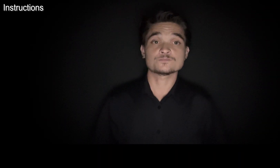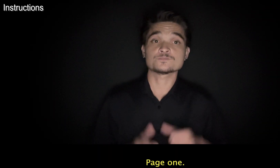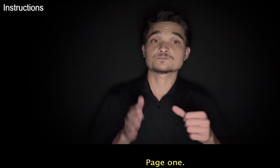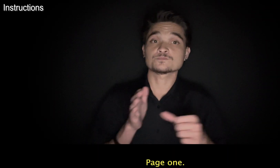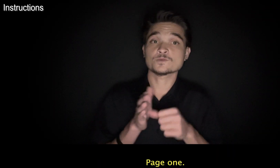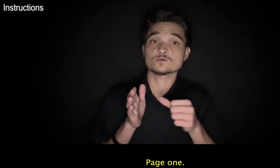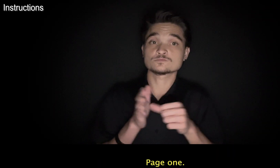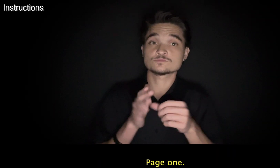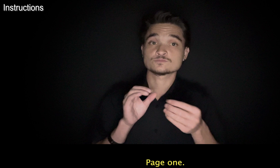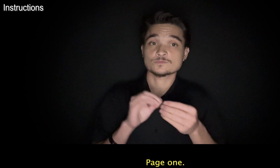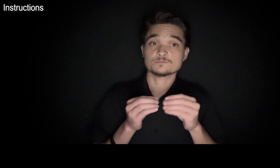Page one.